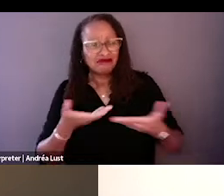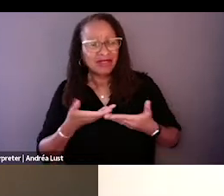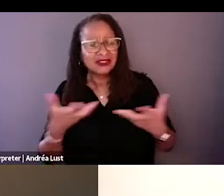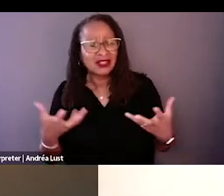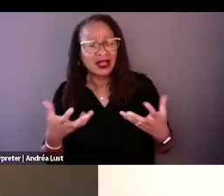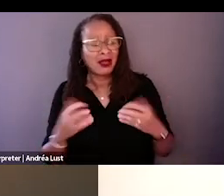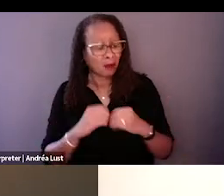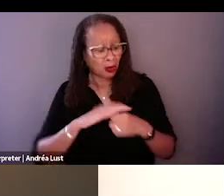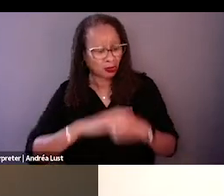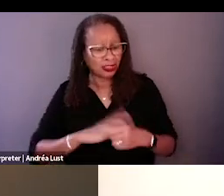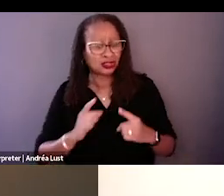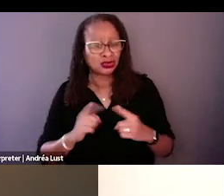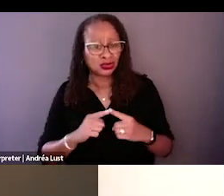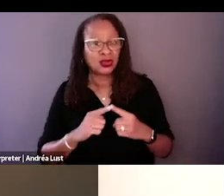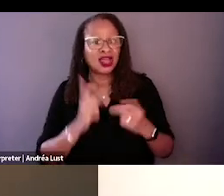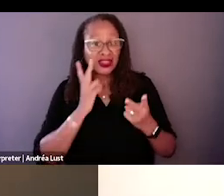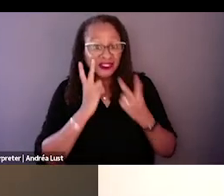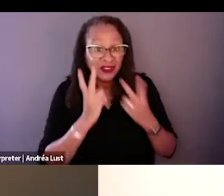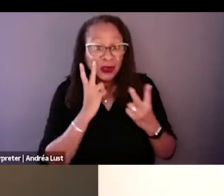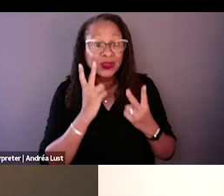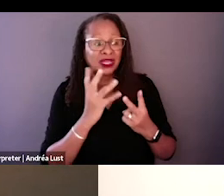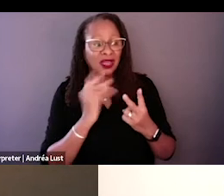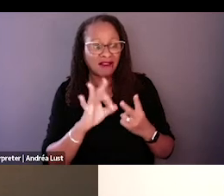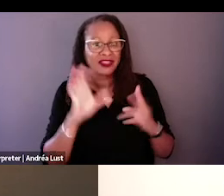imagine something when it becomes an abstraction.